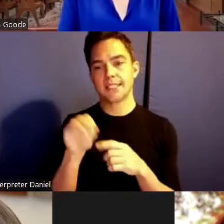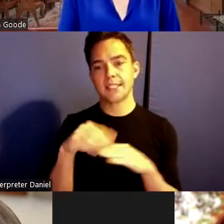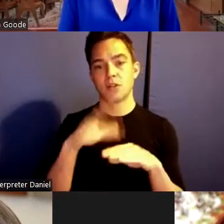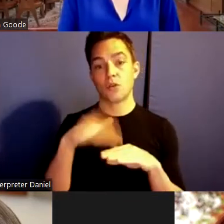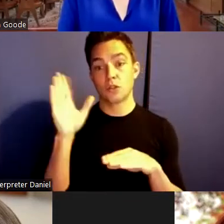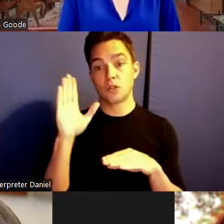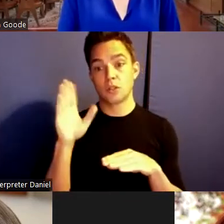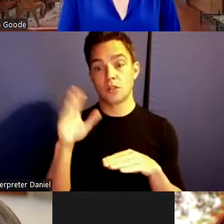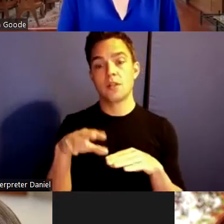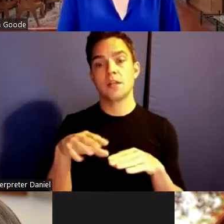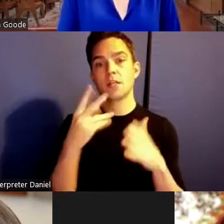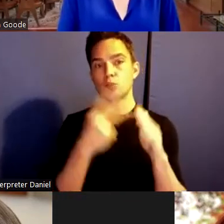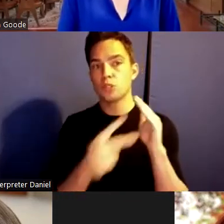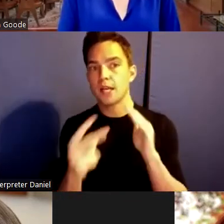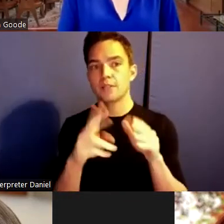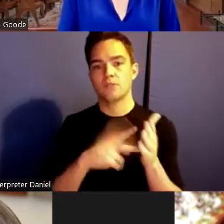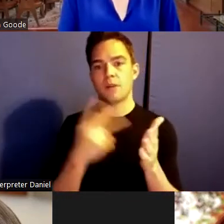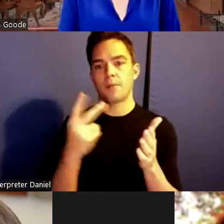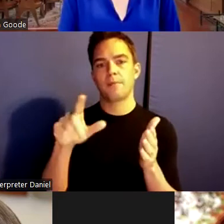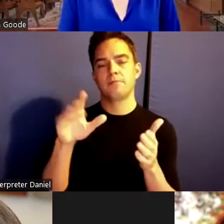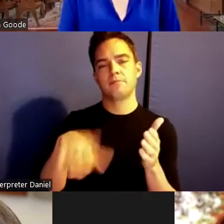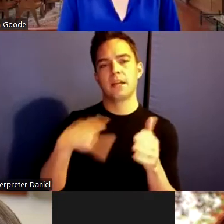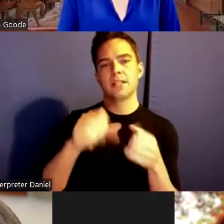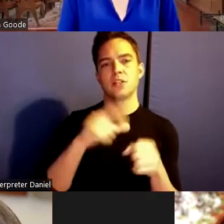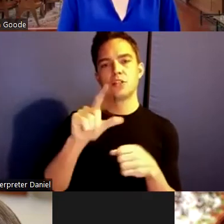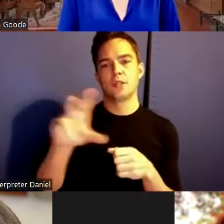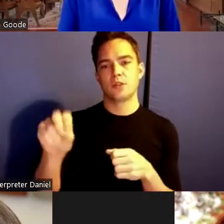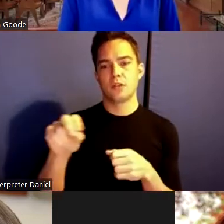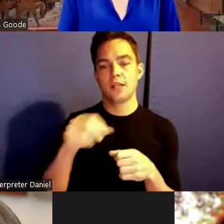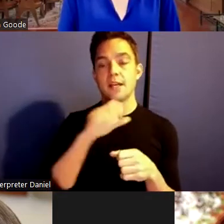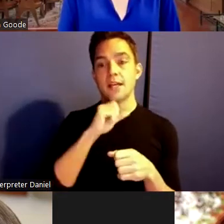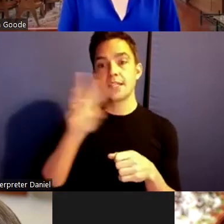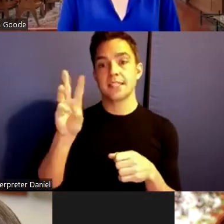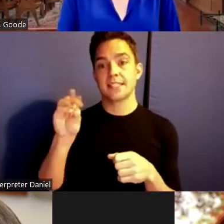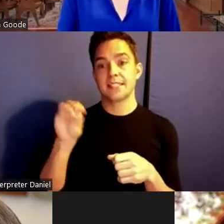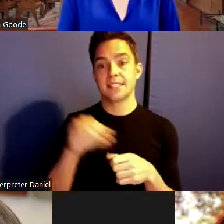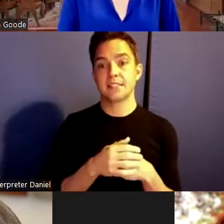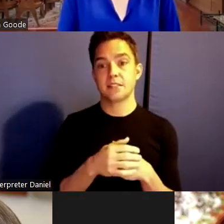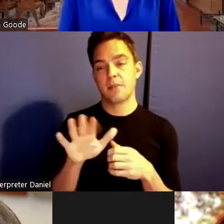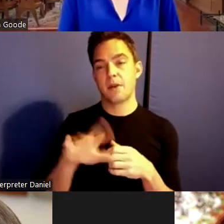projected to double by 2030. By age 60. About one out of every